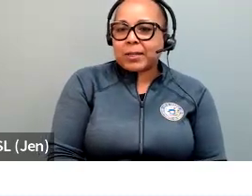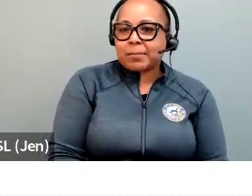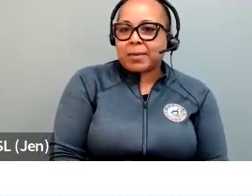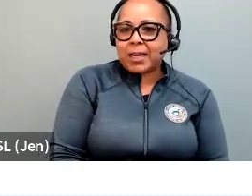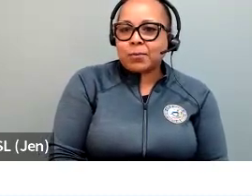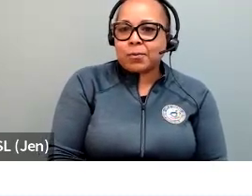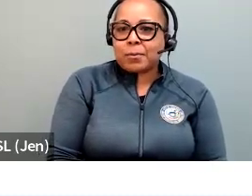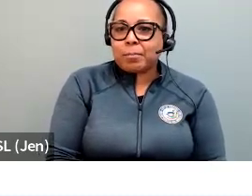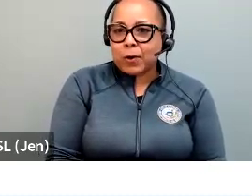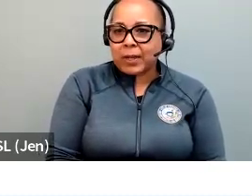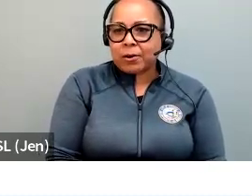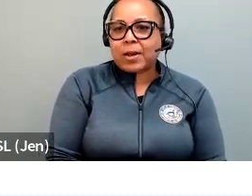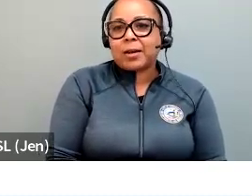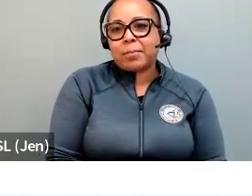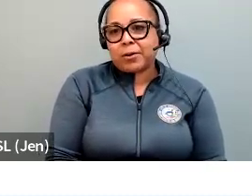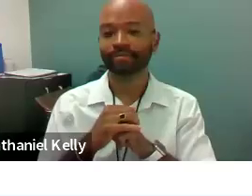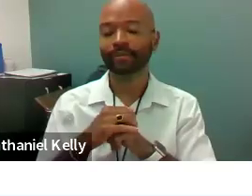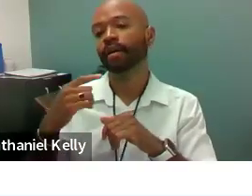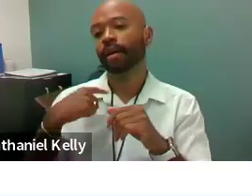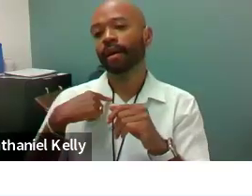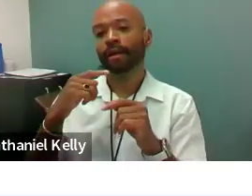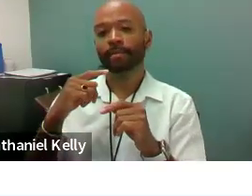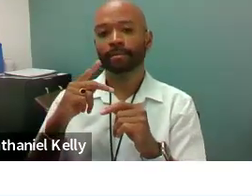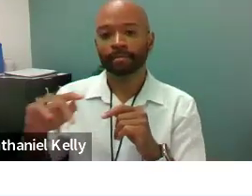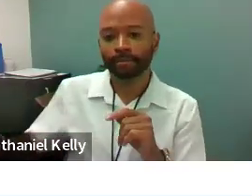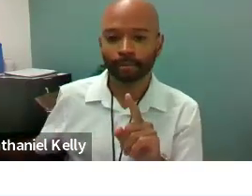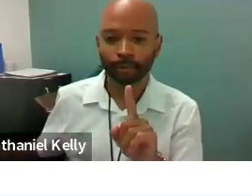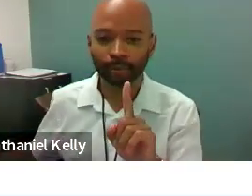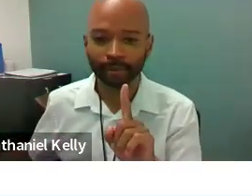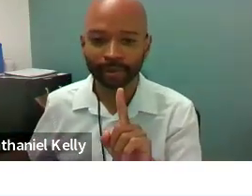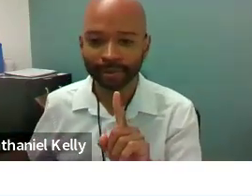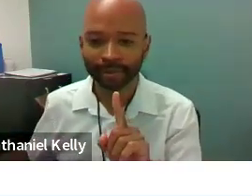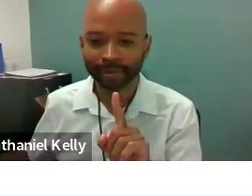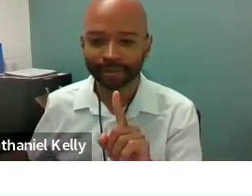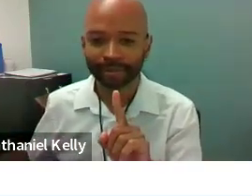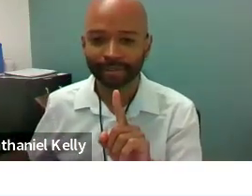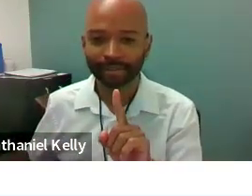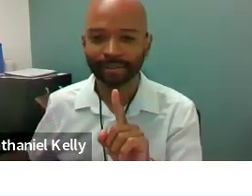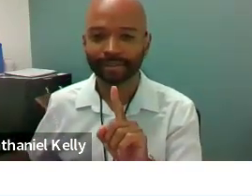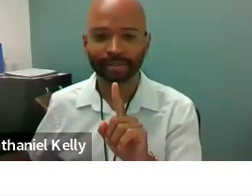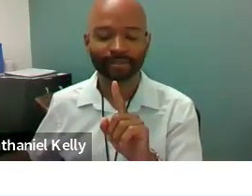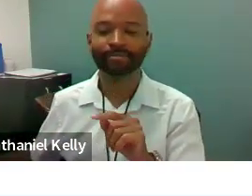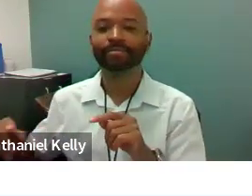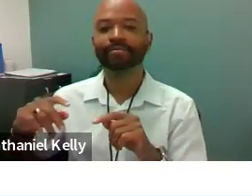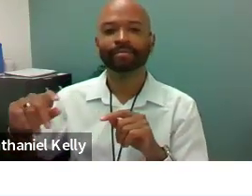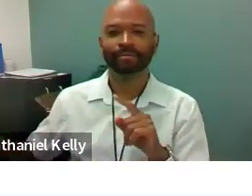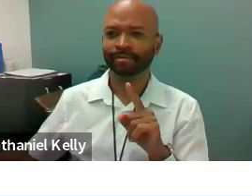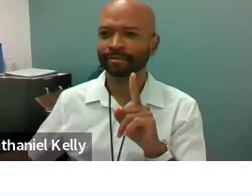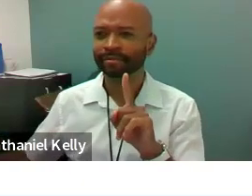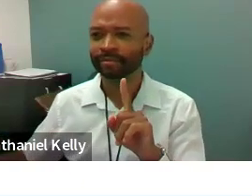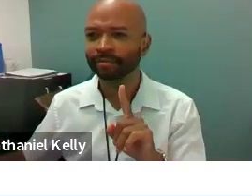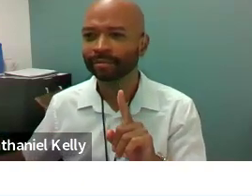complected man with bald hair and a beard and I'm wearing a white shirt. One second, please.